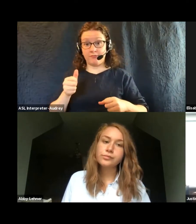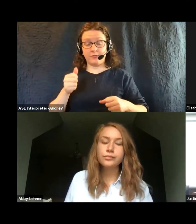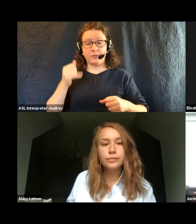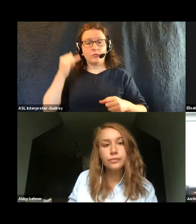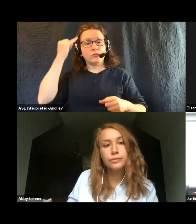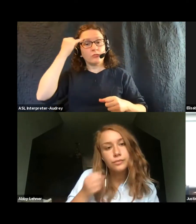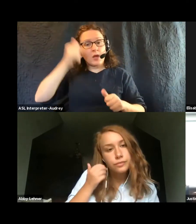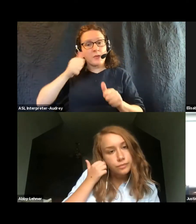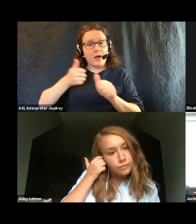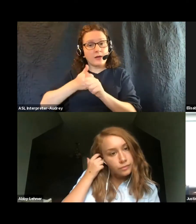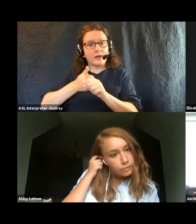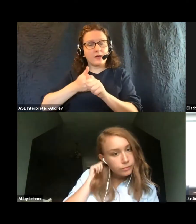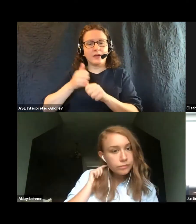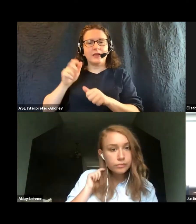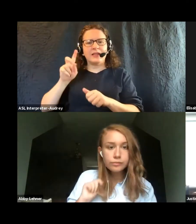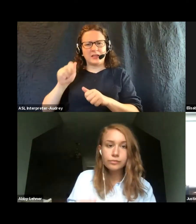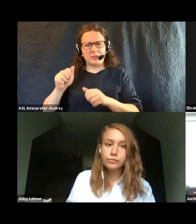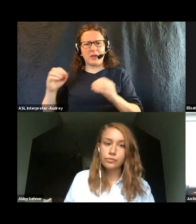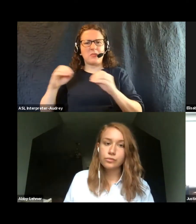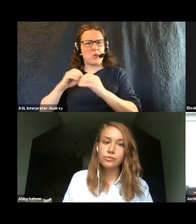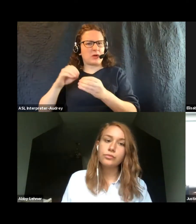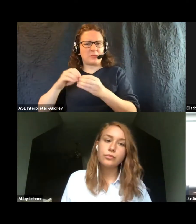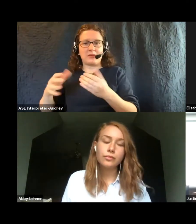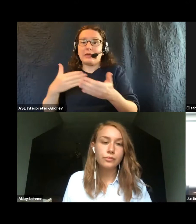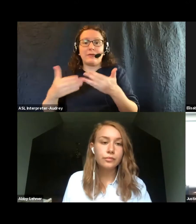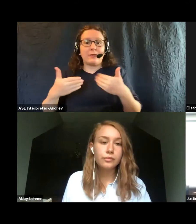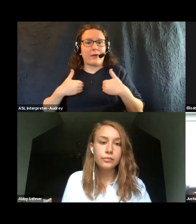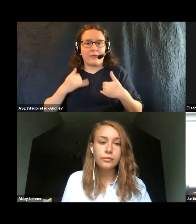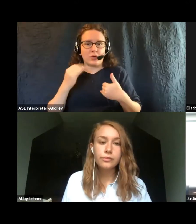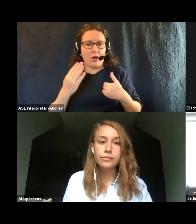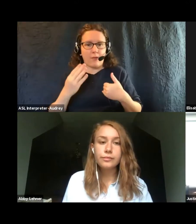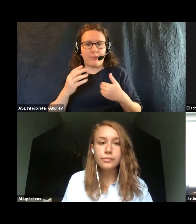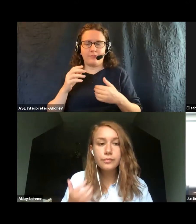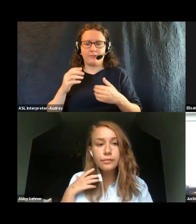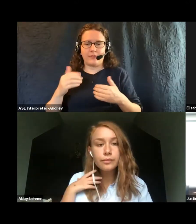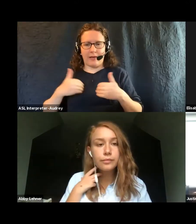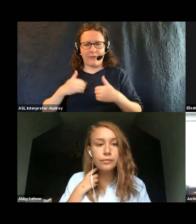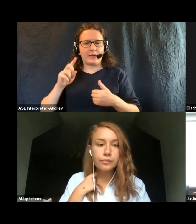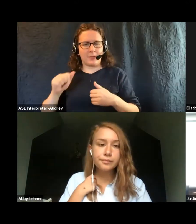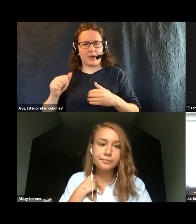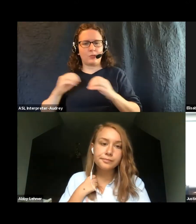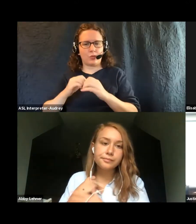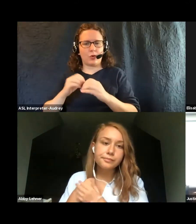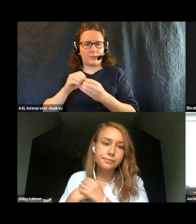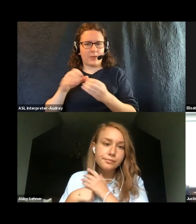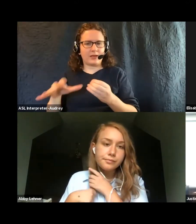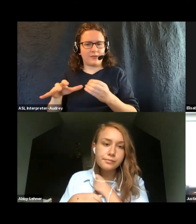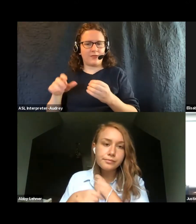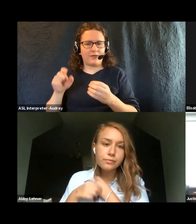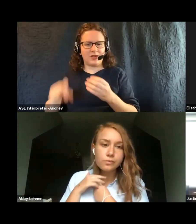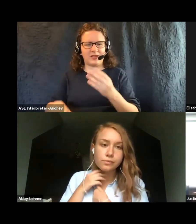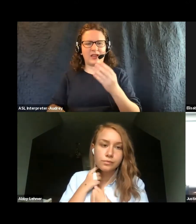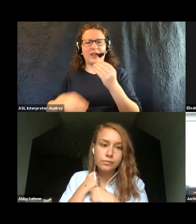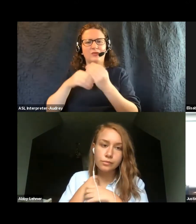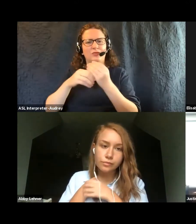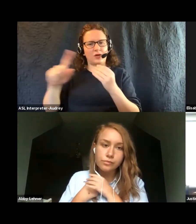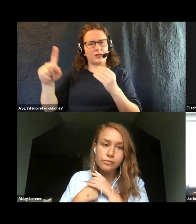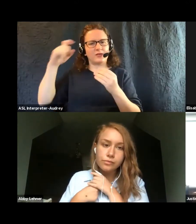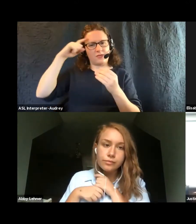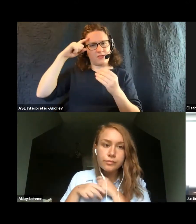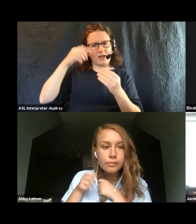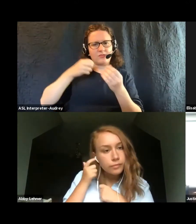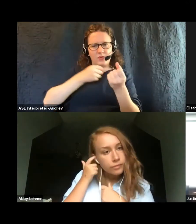more expensive even when you have a job and so extra state support comes regardless, and of course